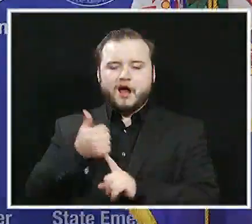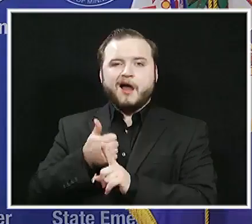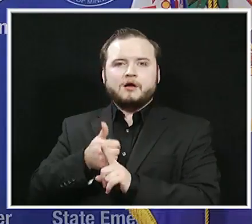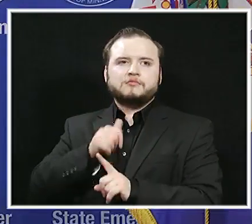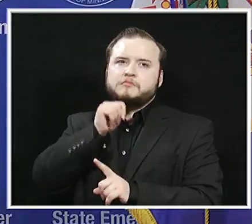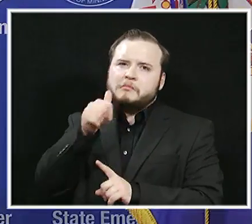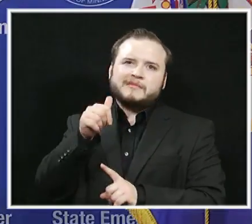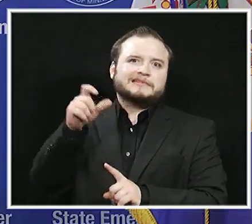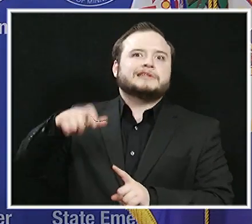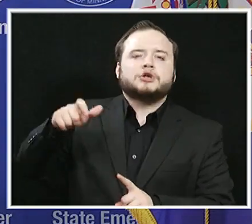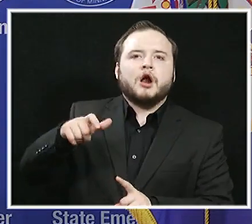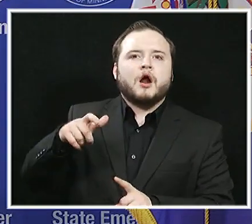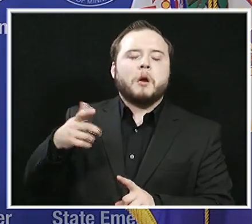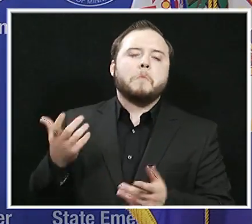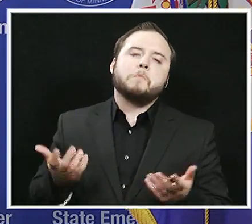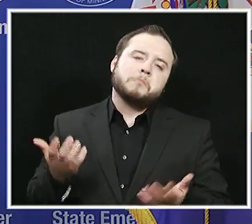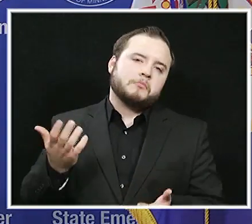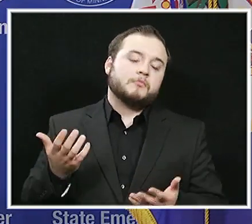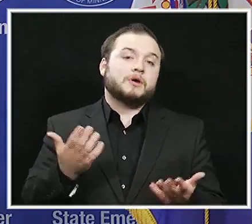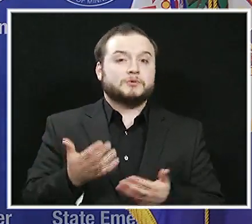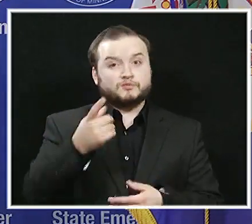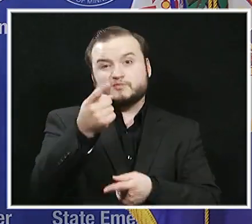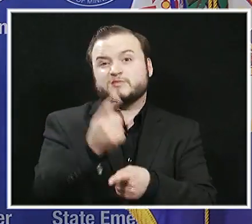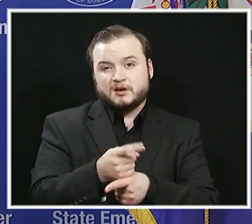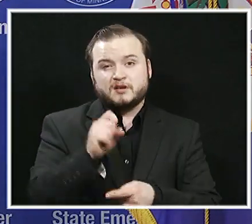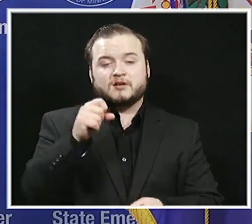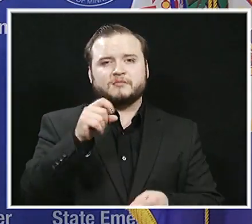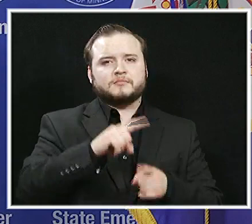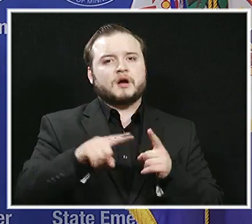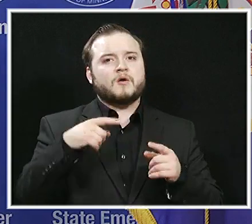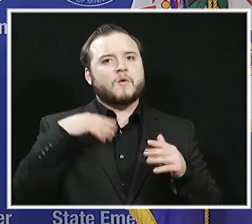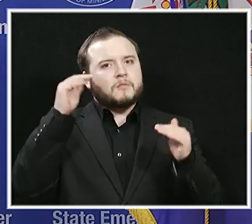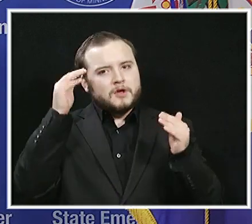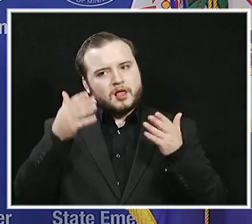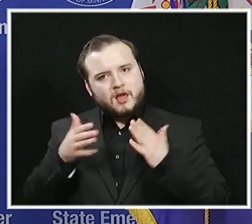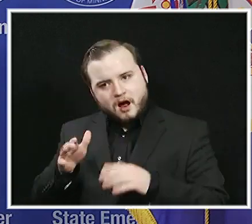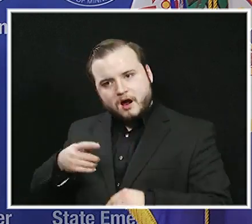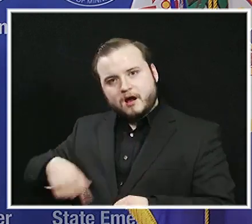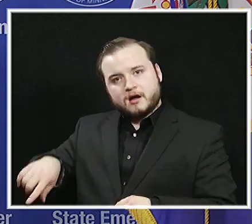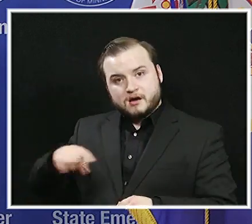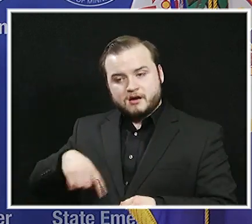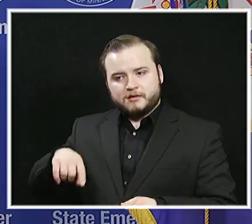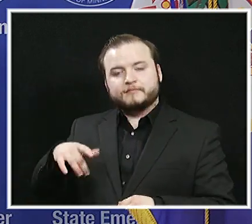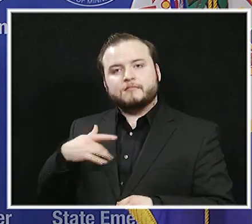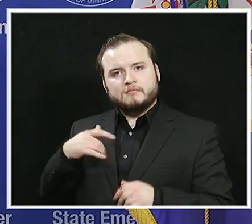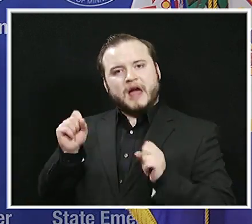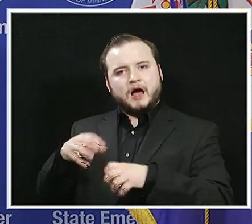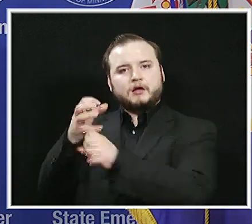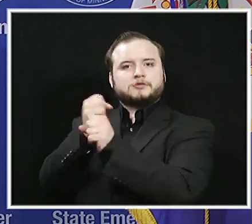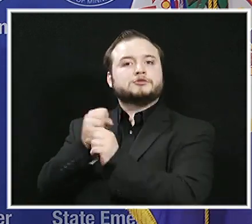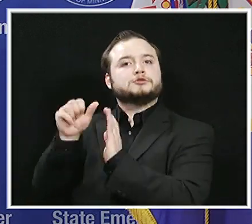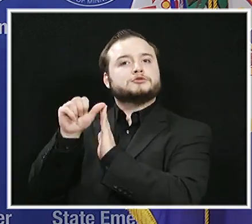from your perspective you might not call it that. You would call it necessity, and that's when I think you're right.